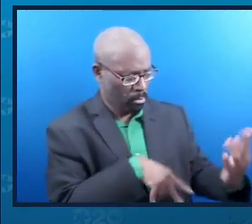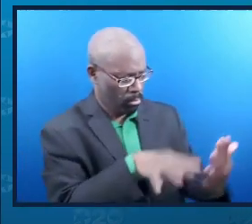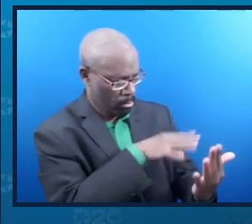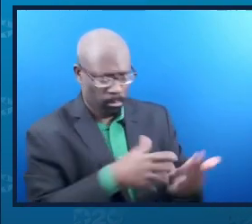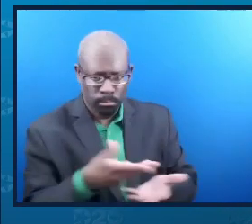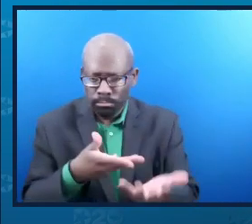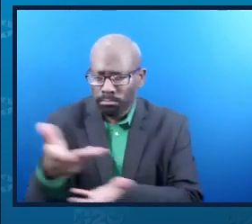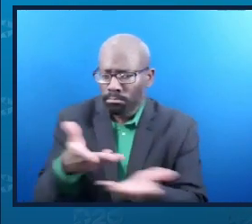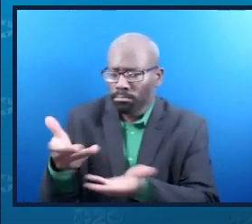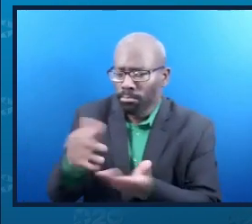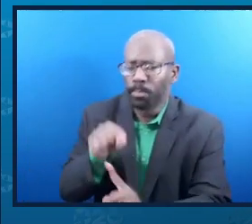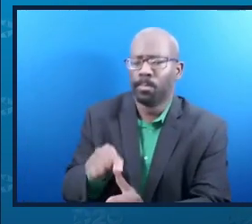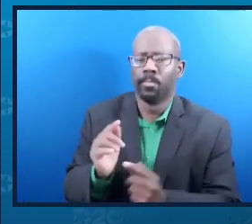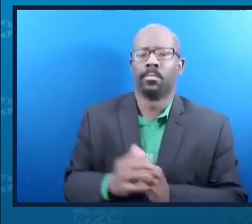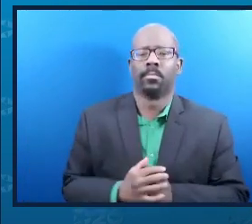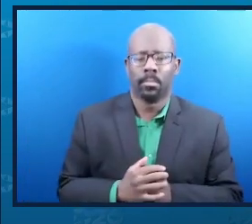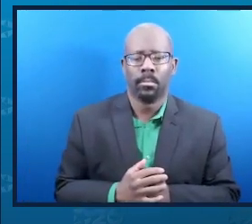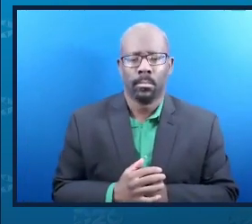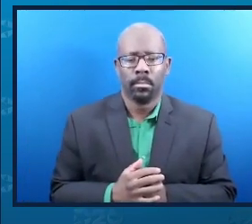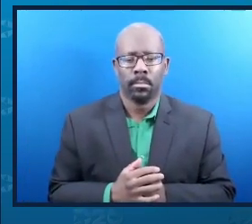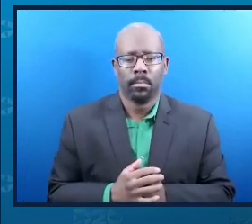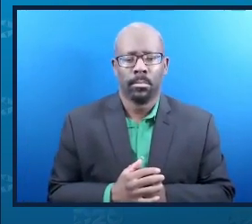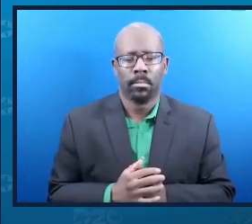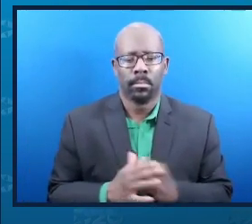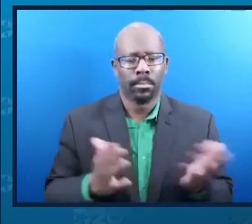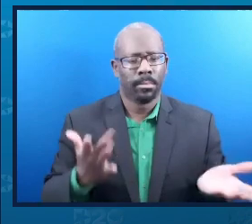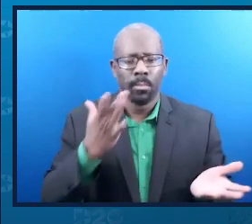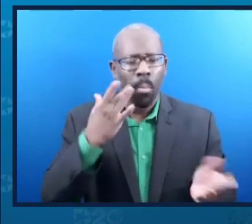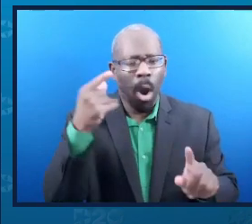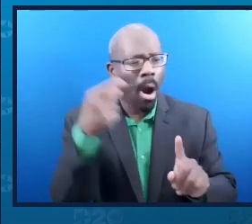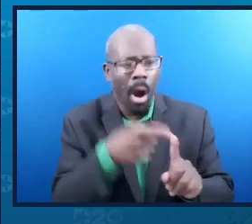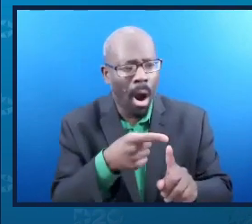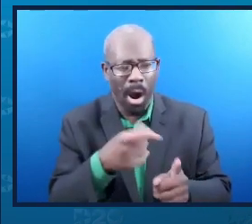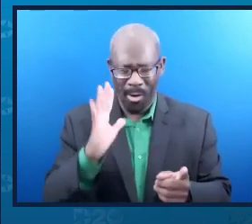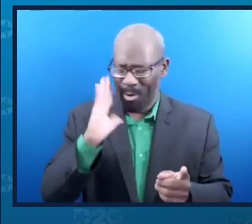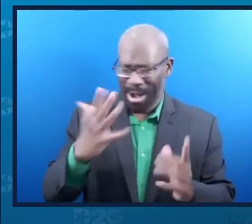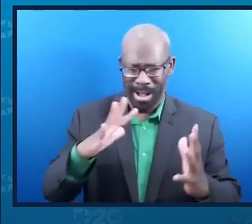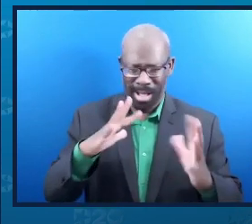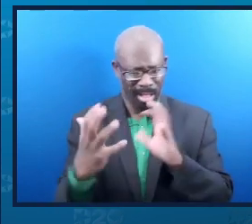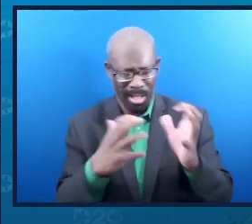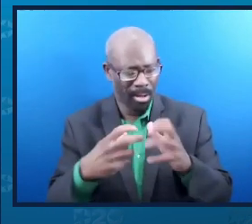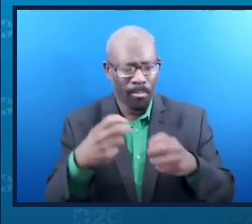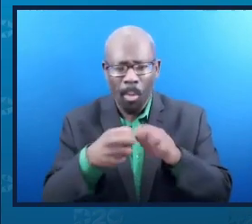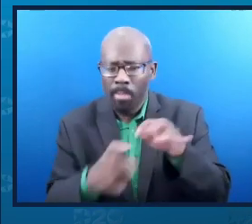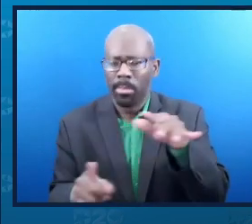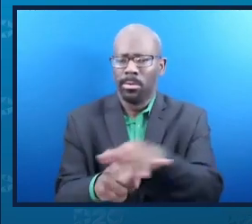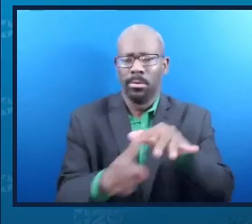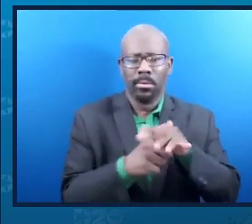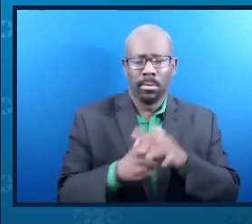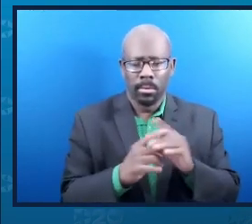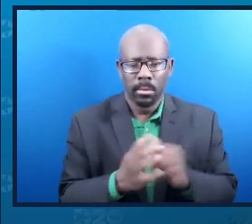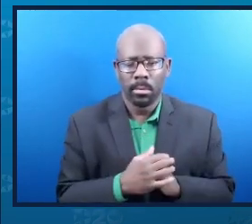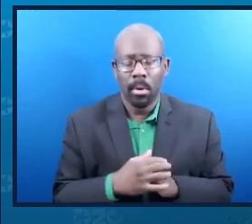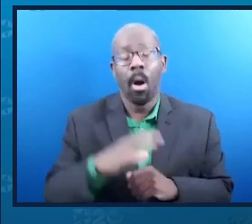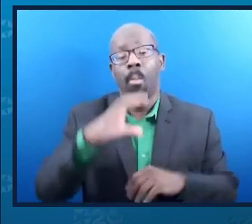MOST PEOPLE, IT IS OVERWHELMING. FOLLOW US WITH THE GLOBAL WARMING. A LOT OF IT IS A HOAX.